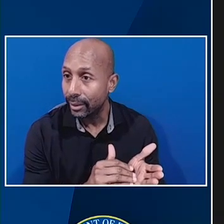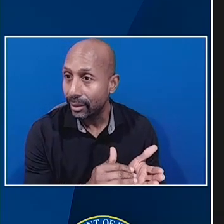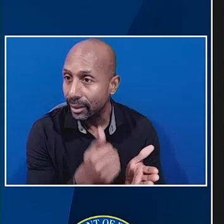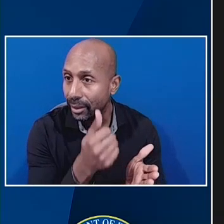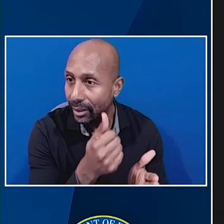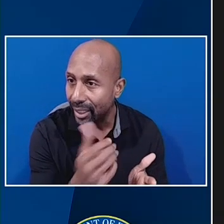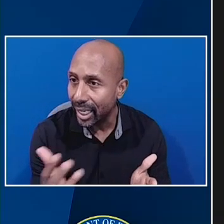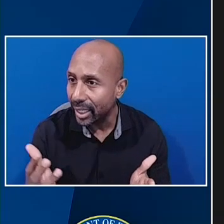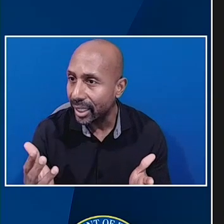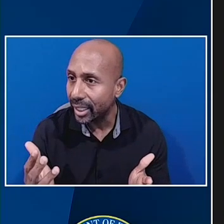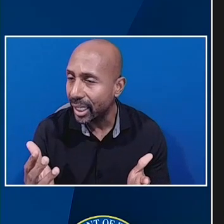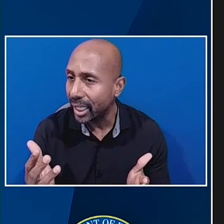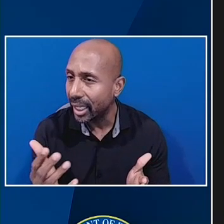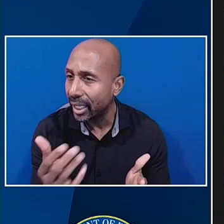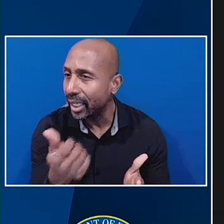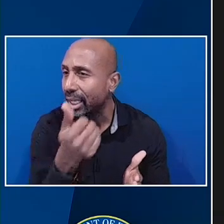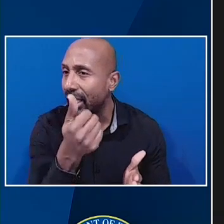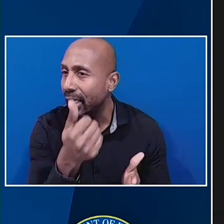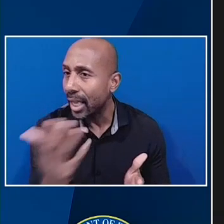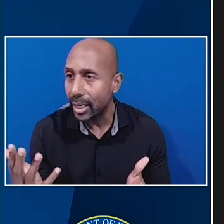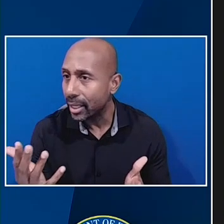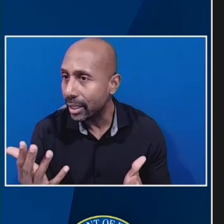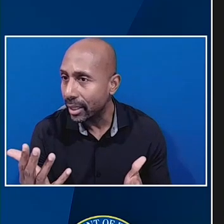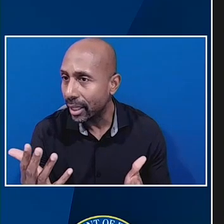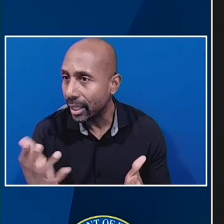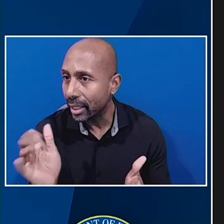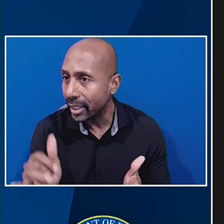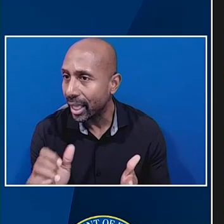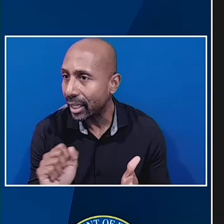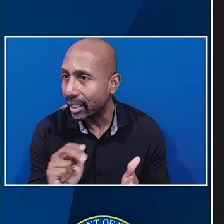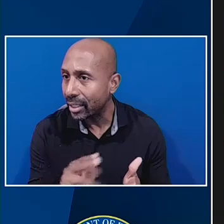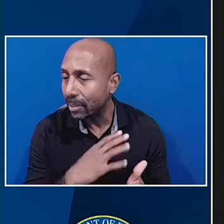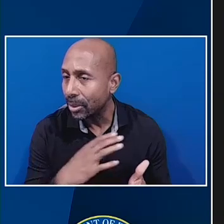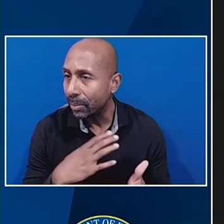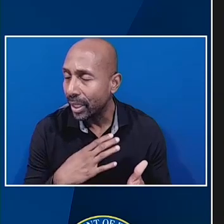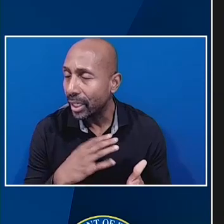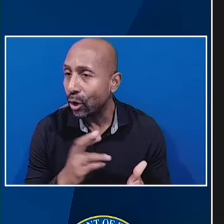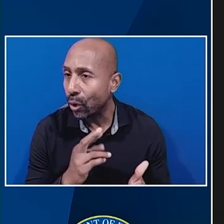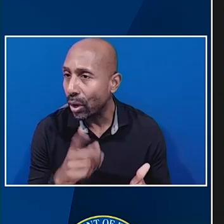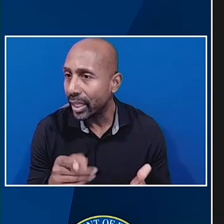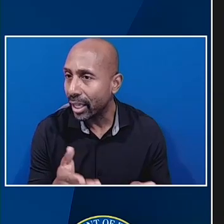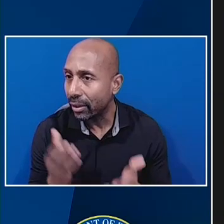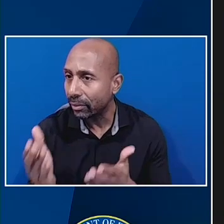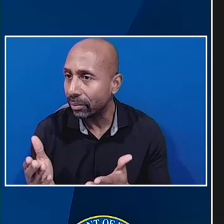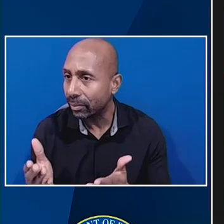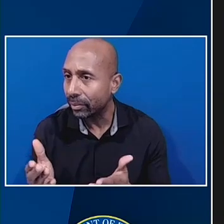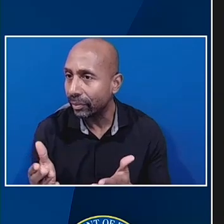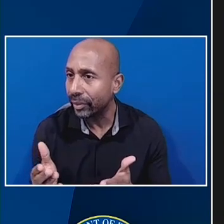is put together by the subcommittee or recommended by the subcommittee will have to be voted on by the main committee.